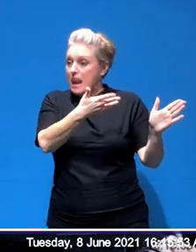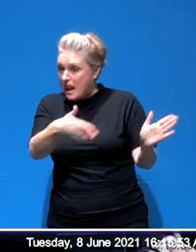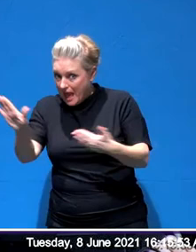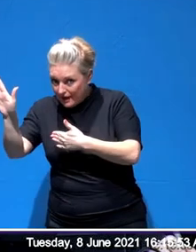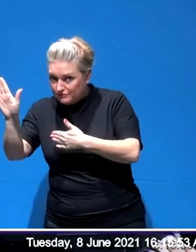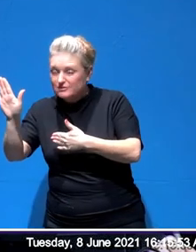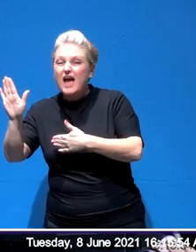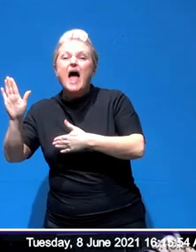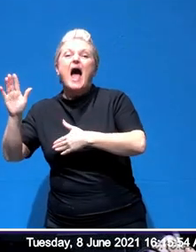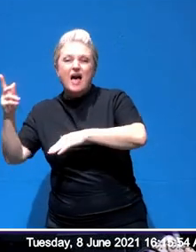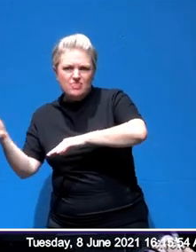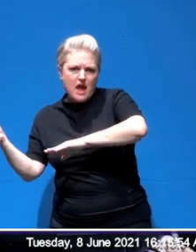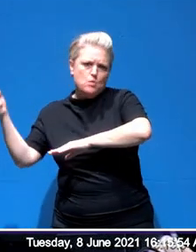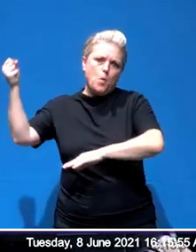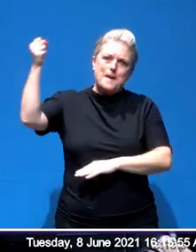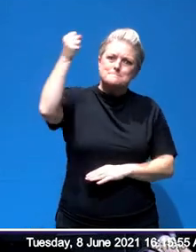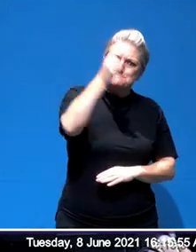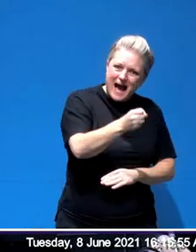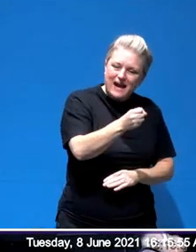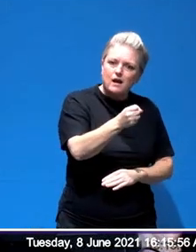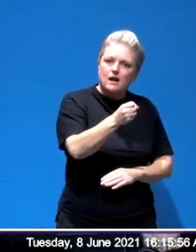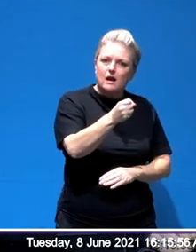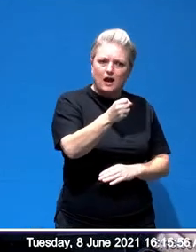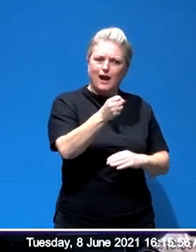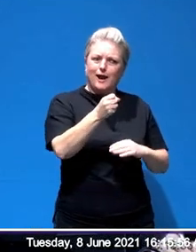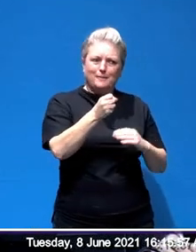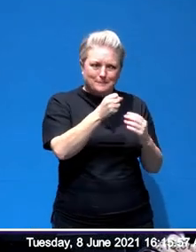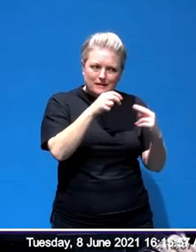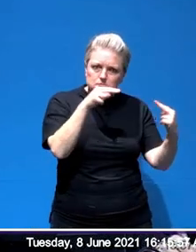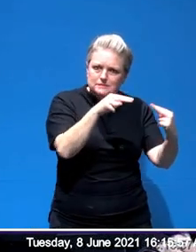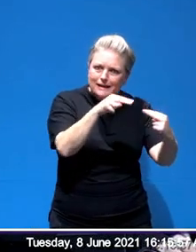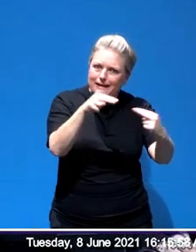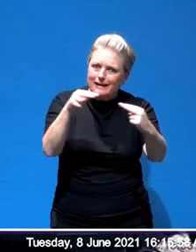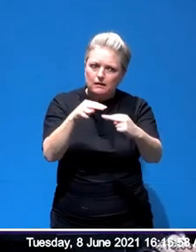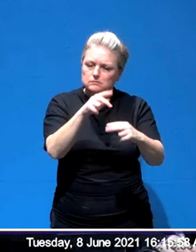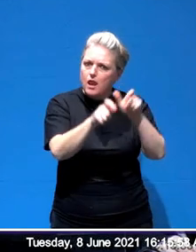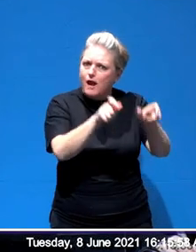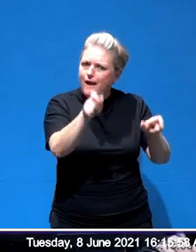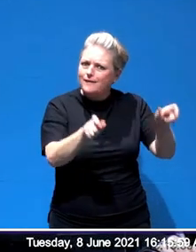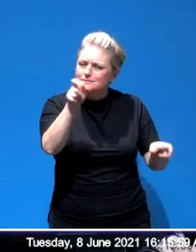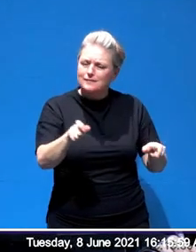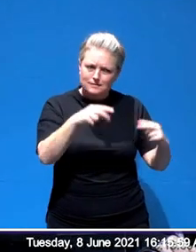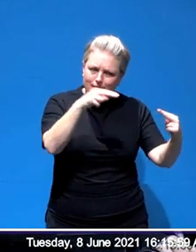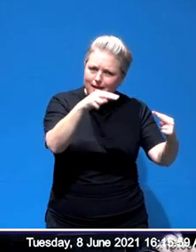authority to the residence later on and under the directorship of this witness,